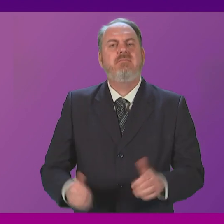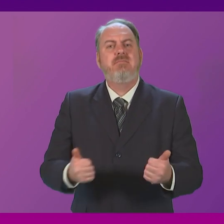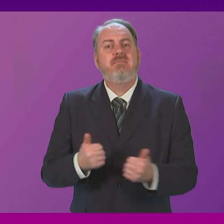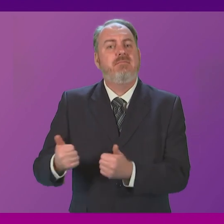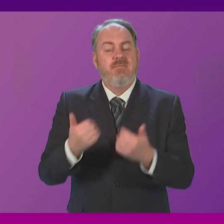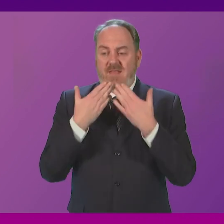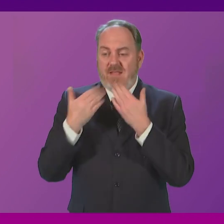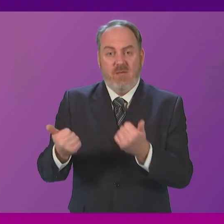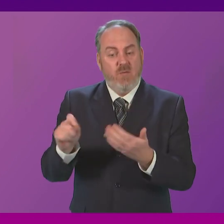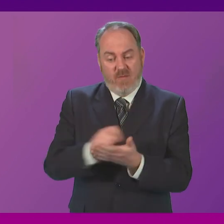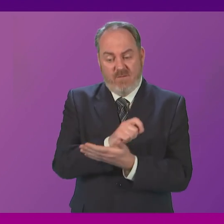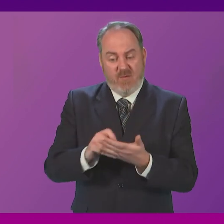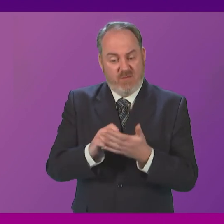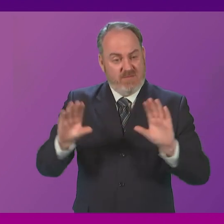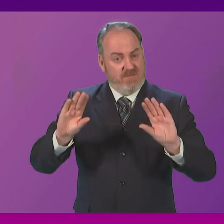That concludes the votes for all candidates.